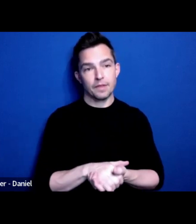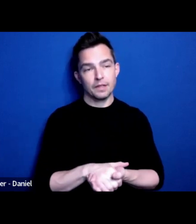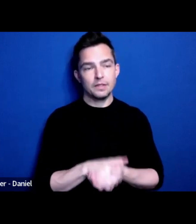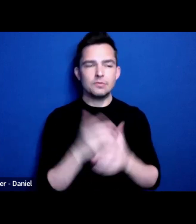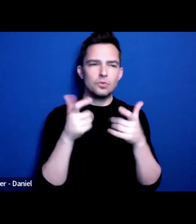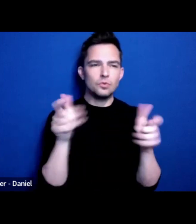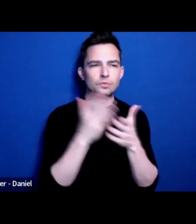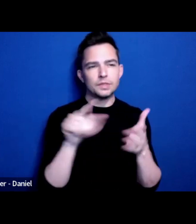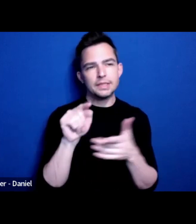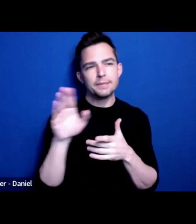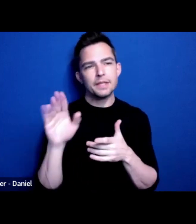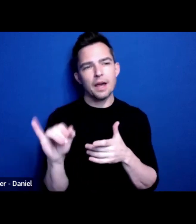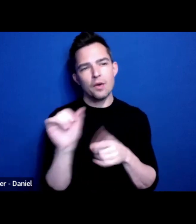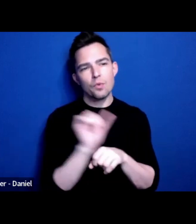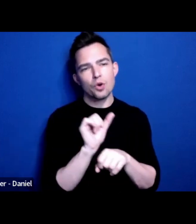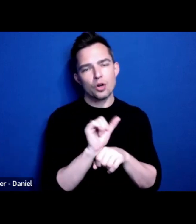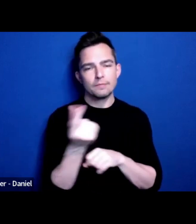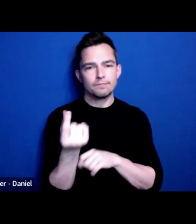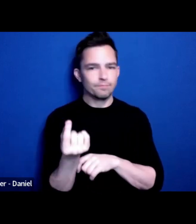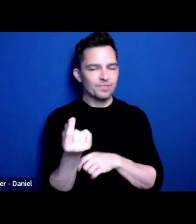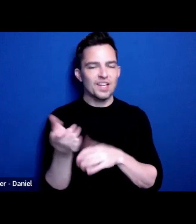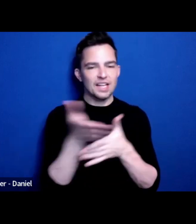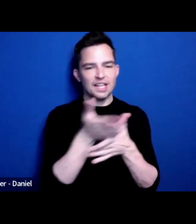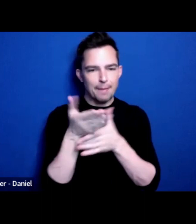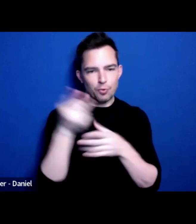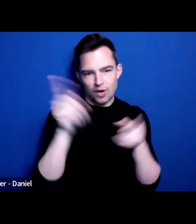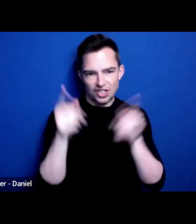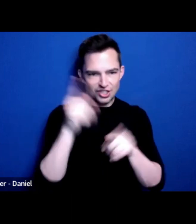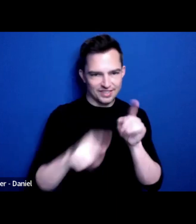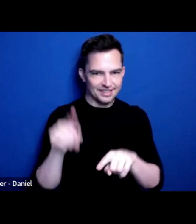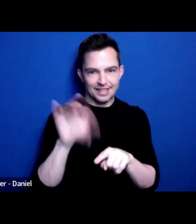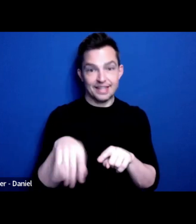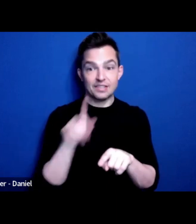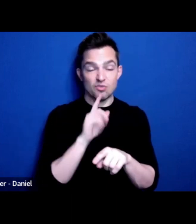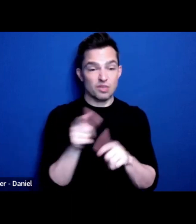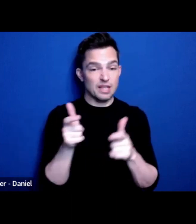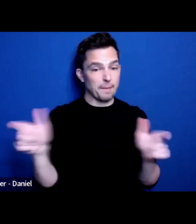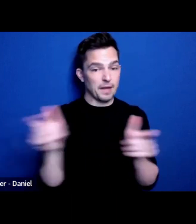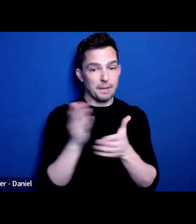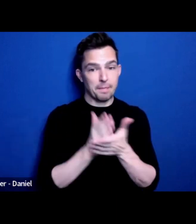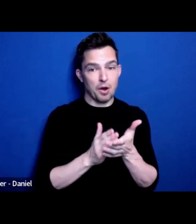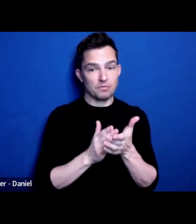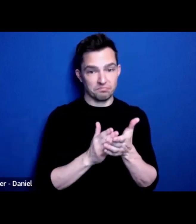of the TBI work is collaboration and collaboration is a really big part of what we are we aim